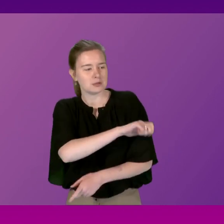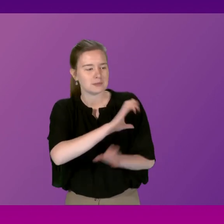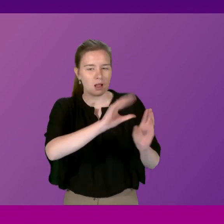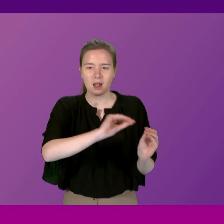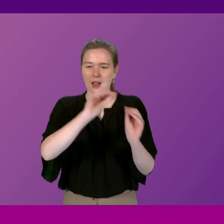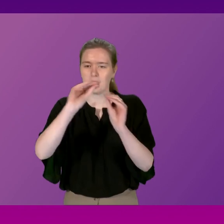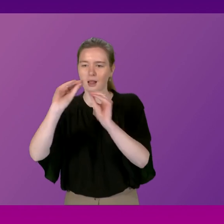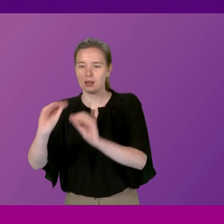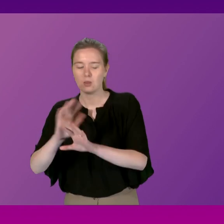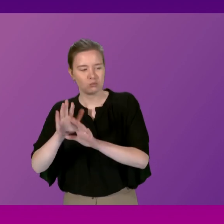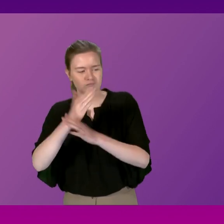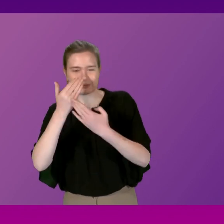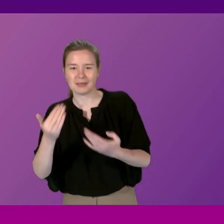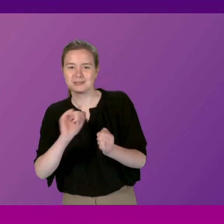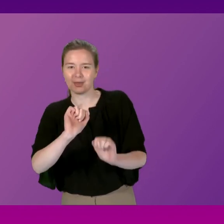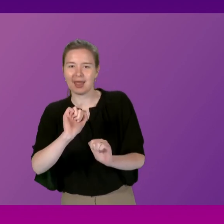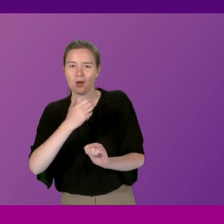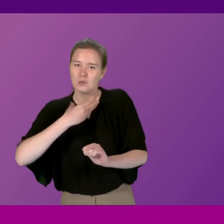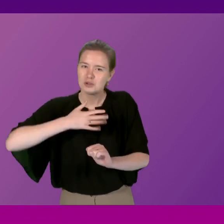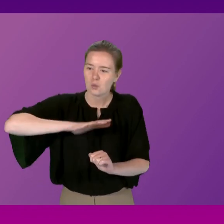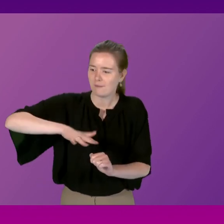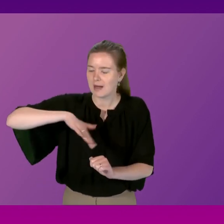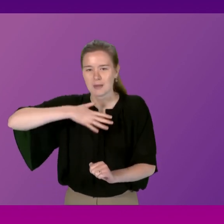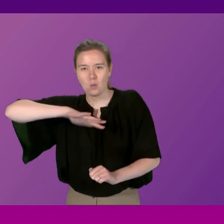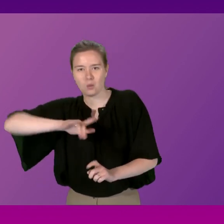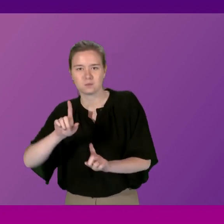without proper respect to their wishes or their families’ wishes?